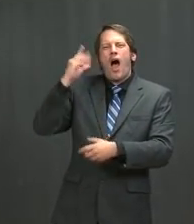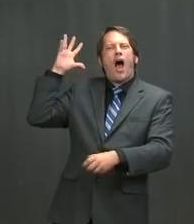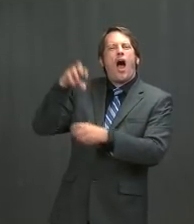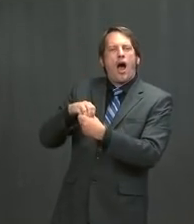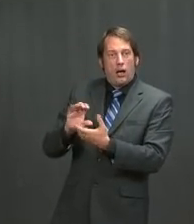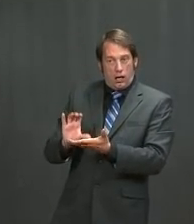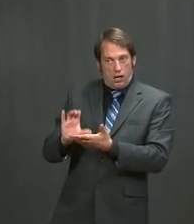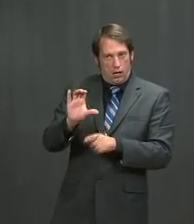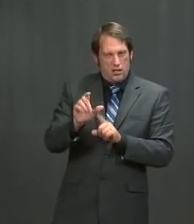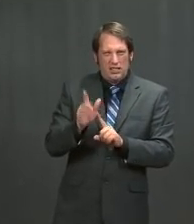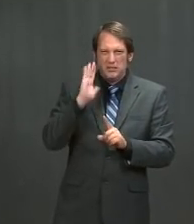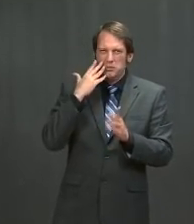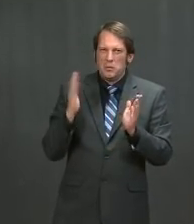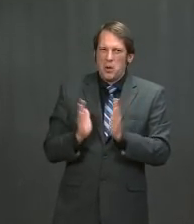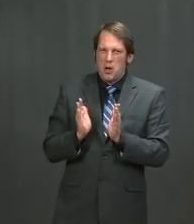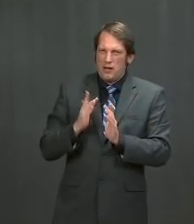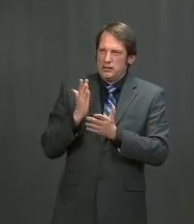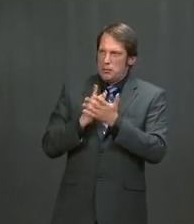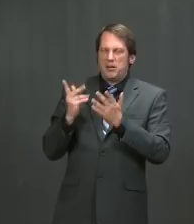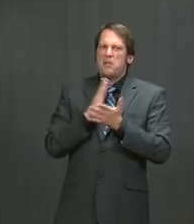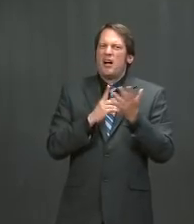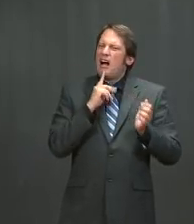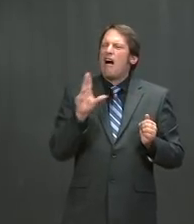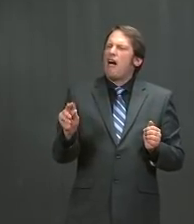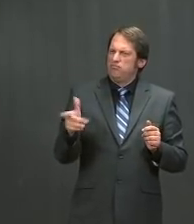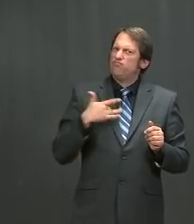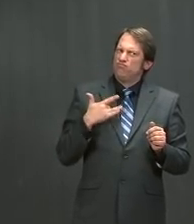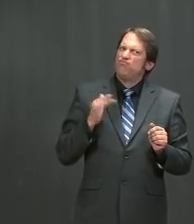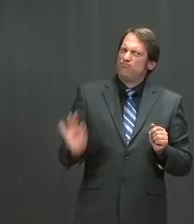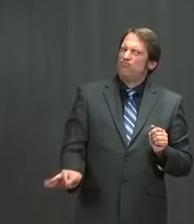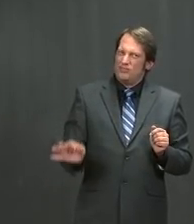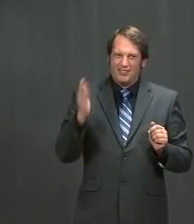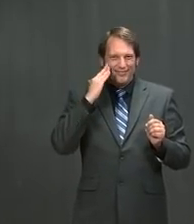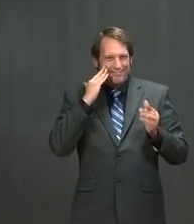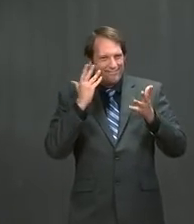who have both points of view. But at the end of the day, the package that the President proposed